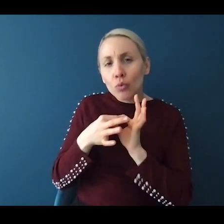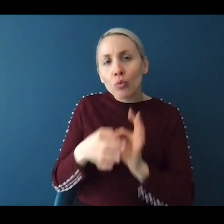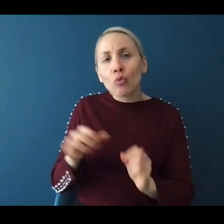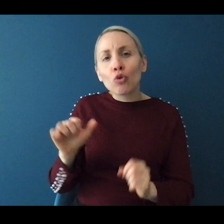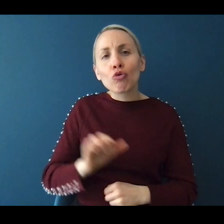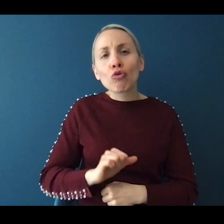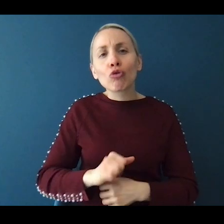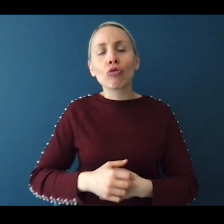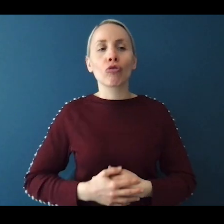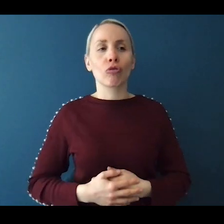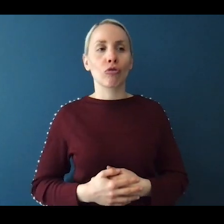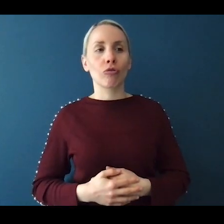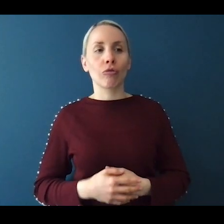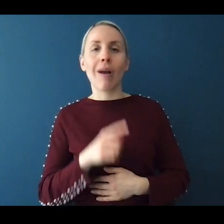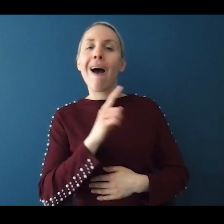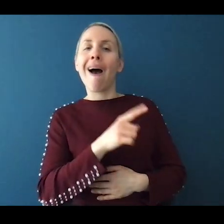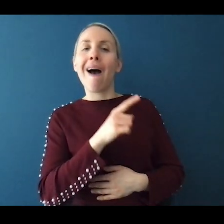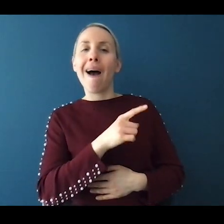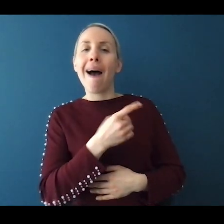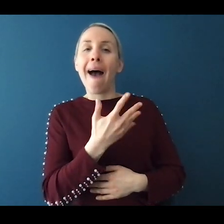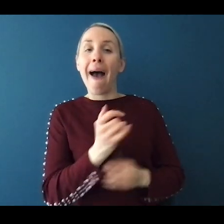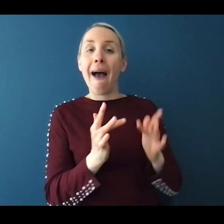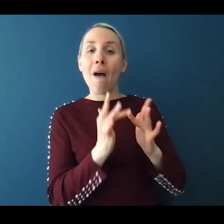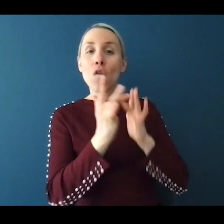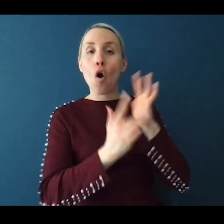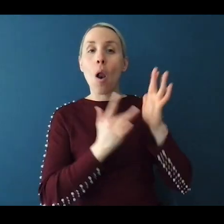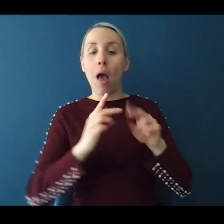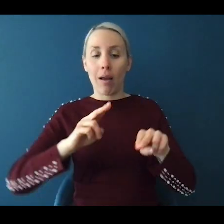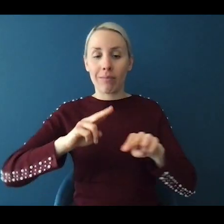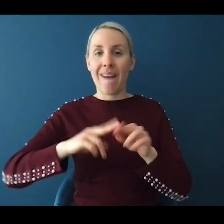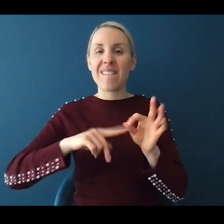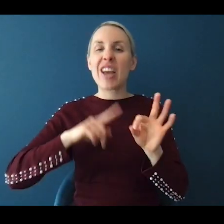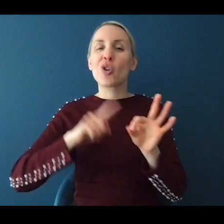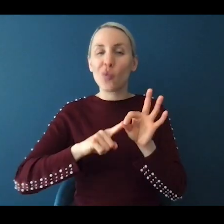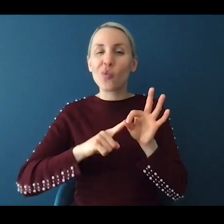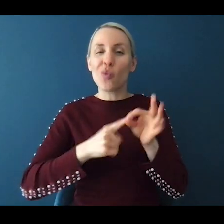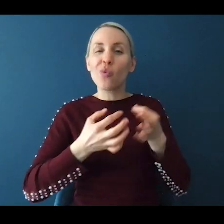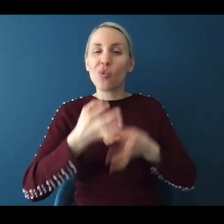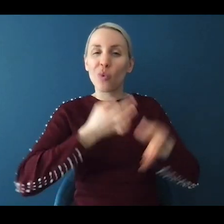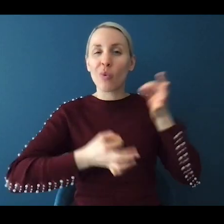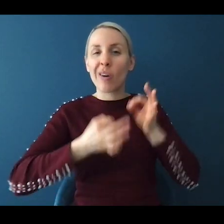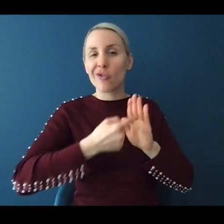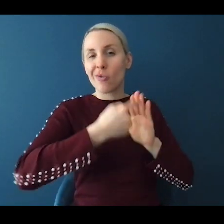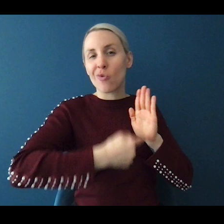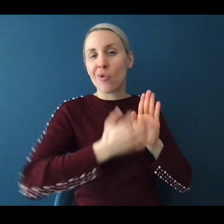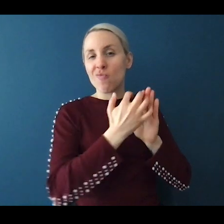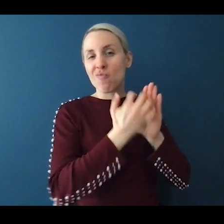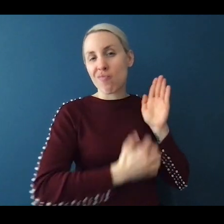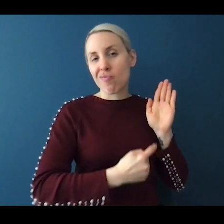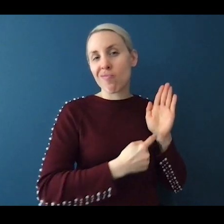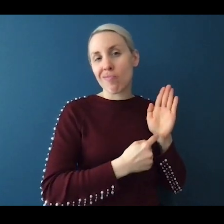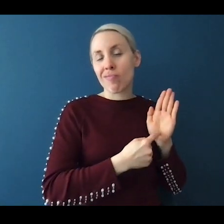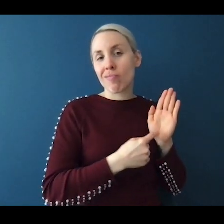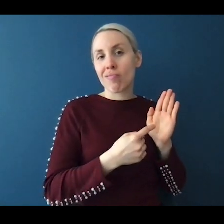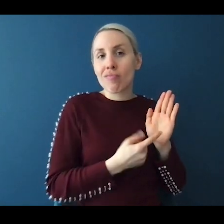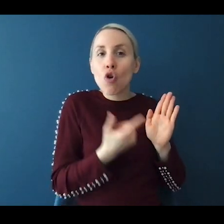I think we have an FAQ about this actually which kind of talks a little around some of the breadth of what that could look like in